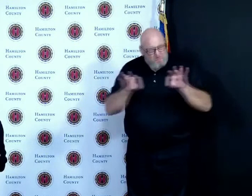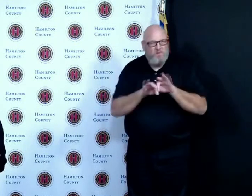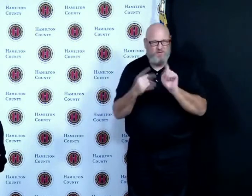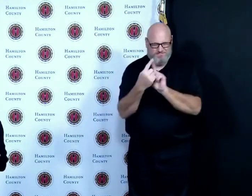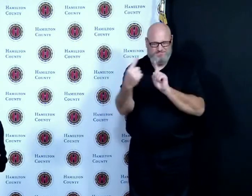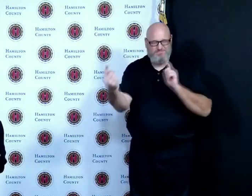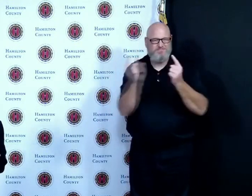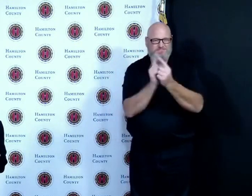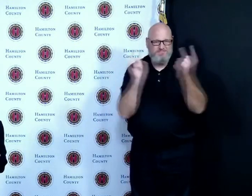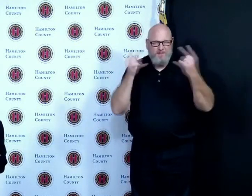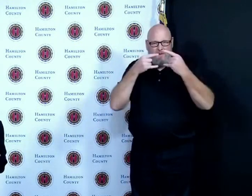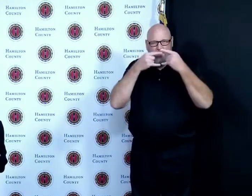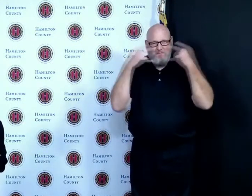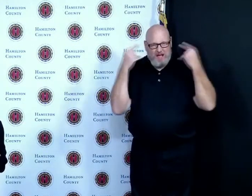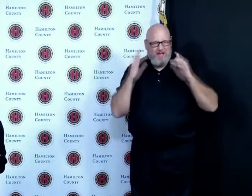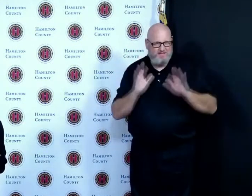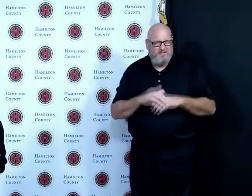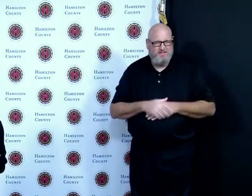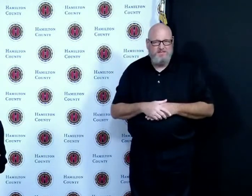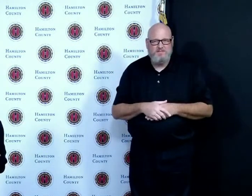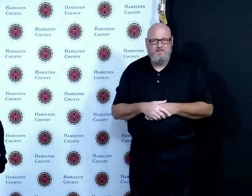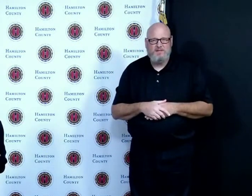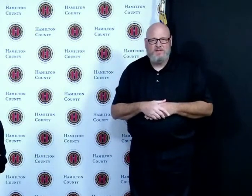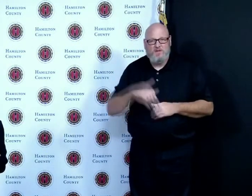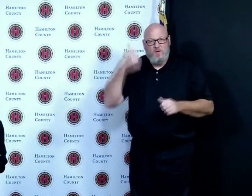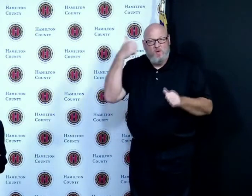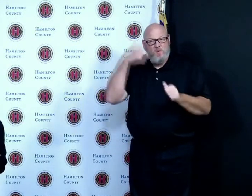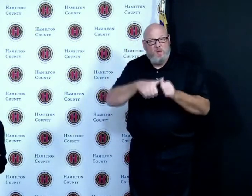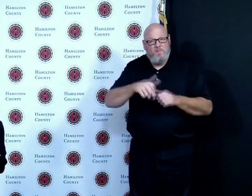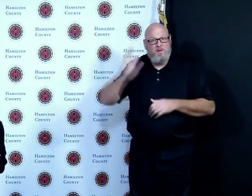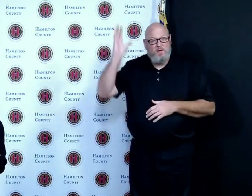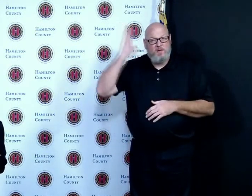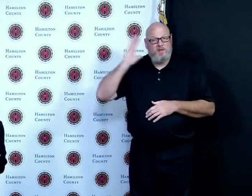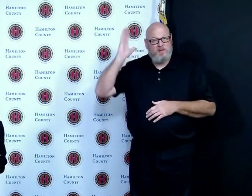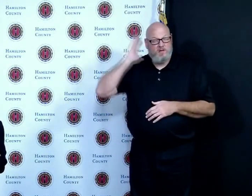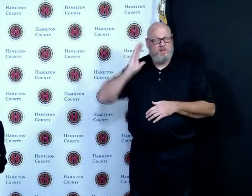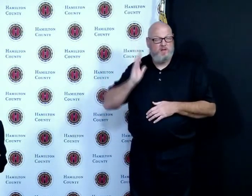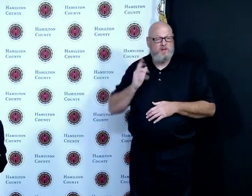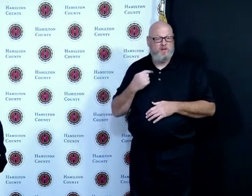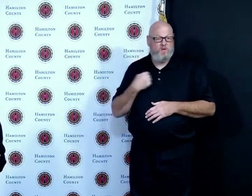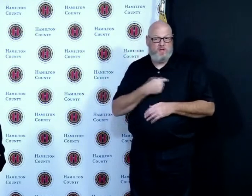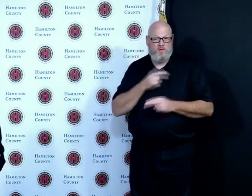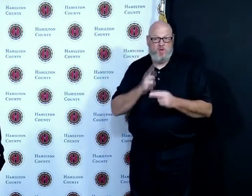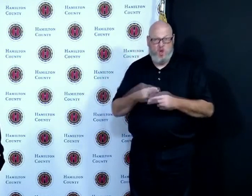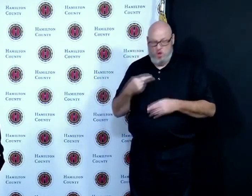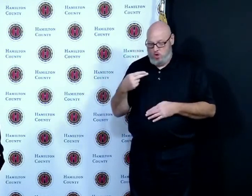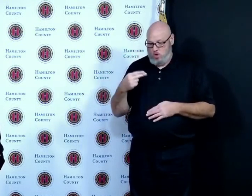with this extra 6 million coming into this year so more to come on that front so in the meantime